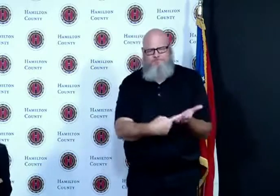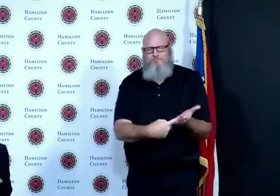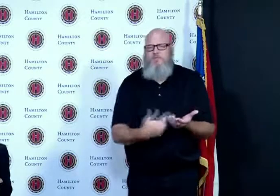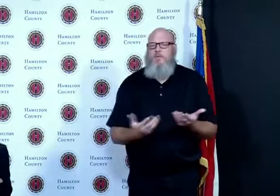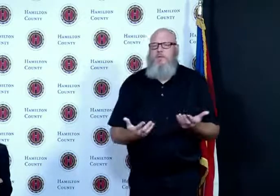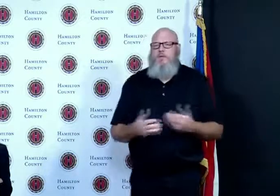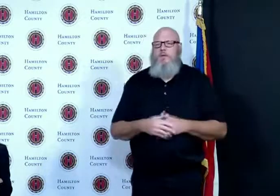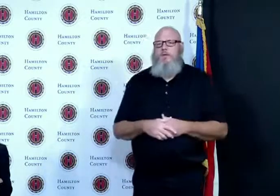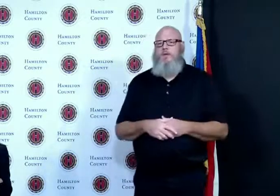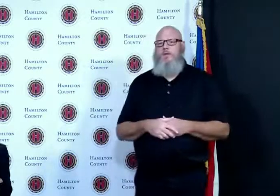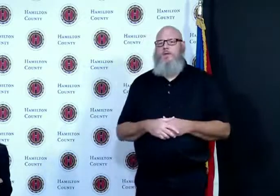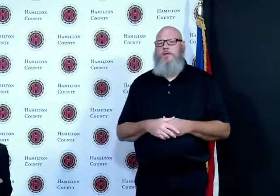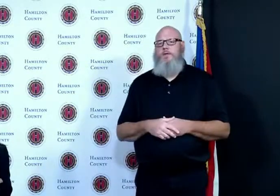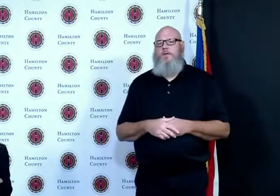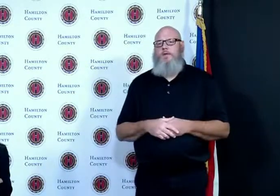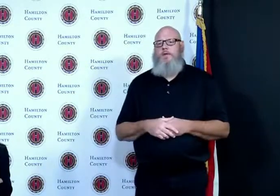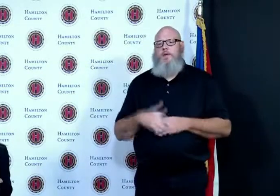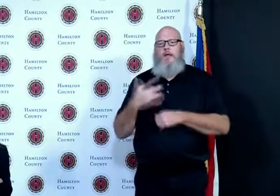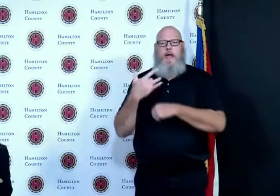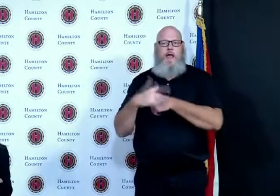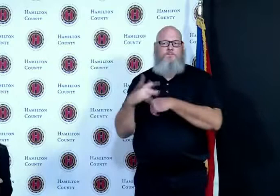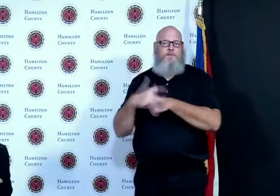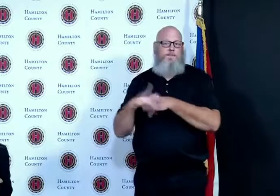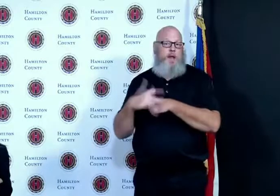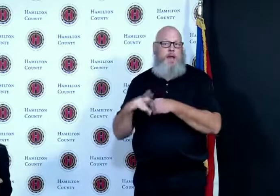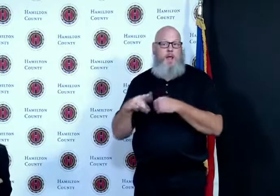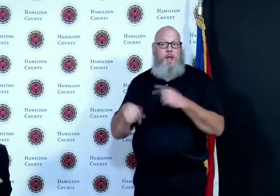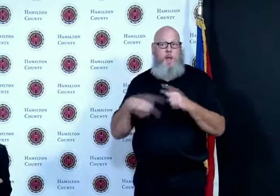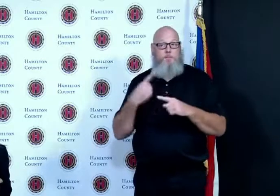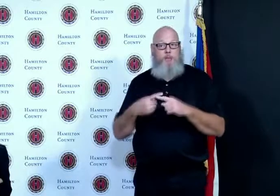want to be very clear on this point because I get a lot of questions about this and I know that